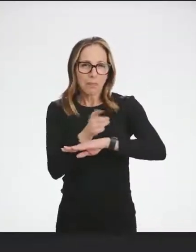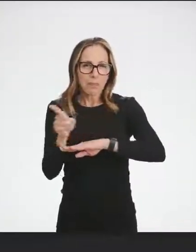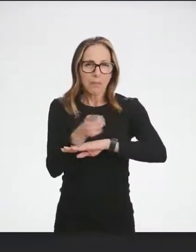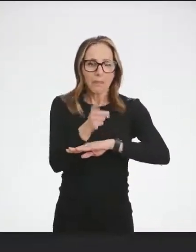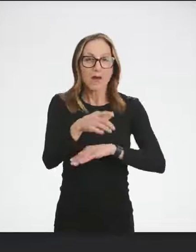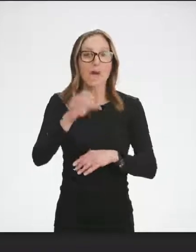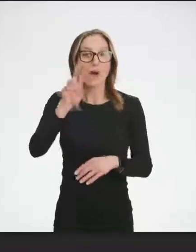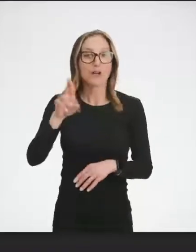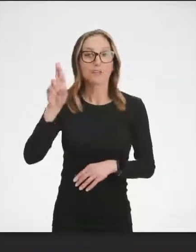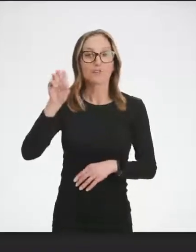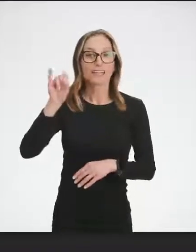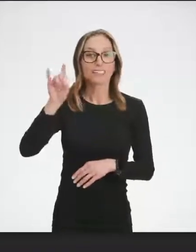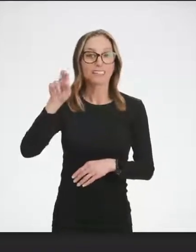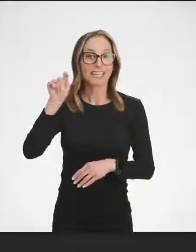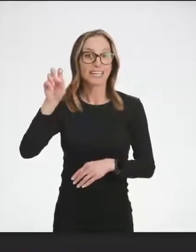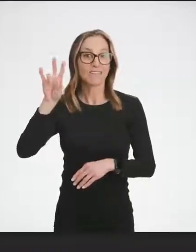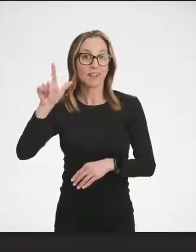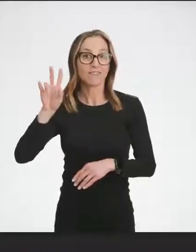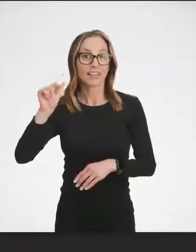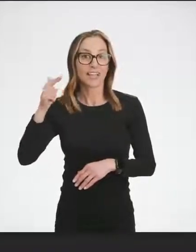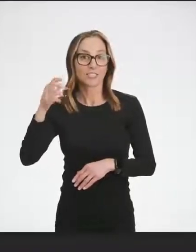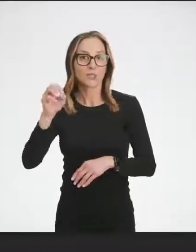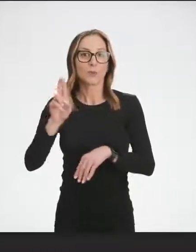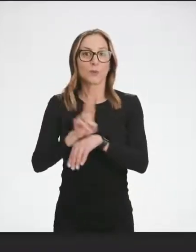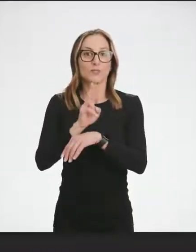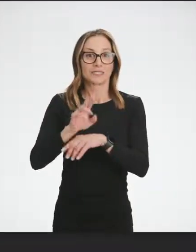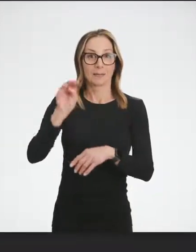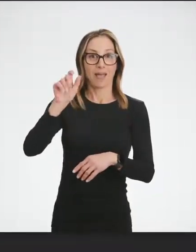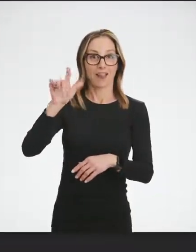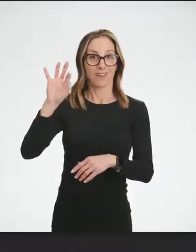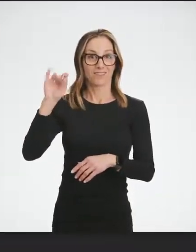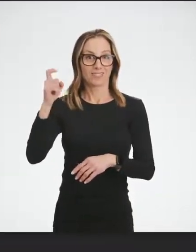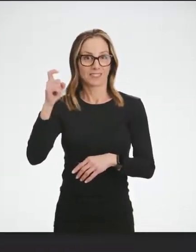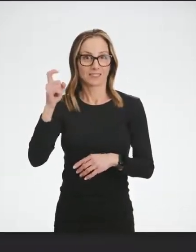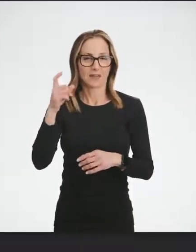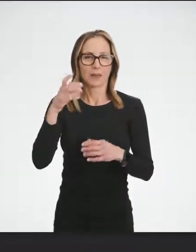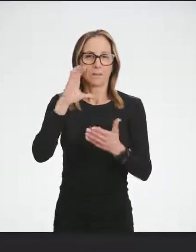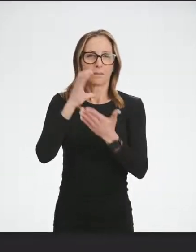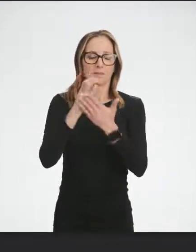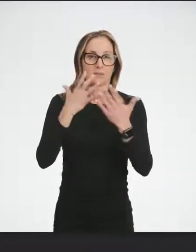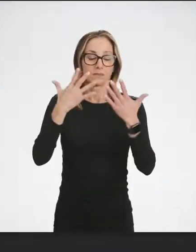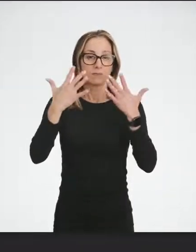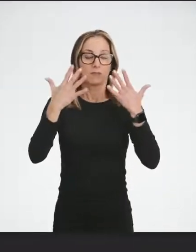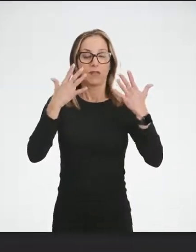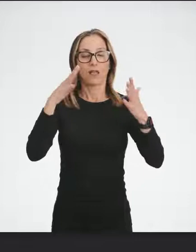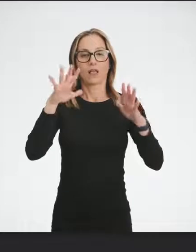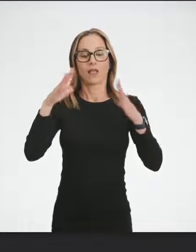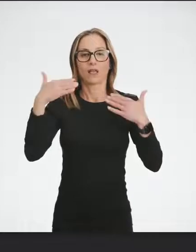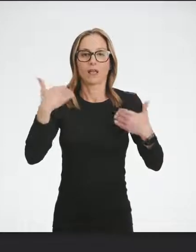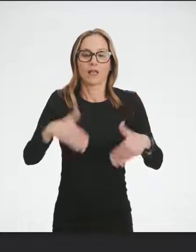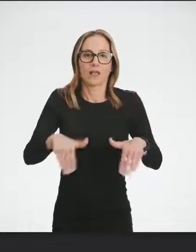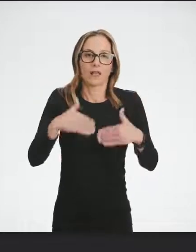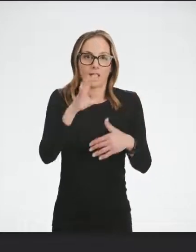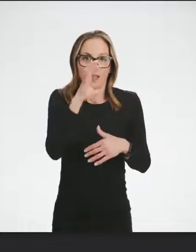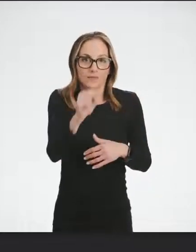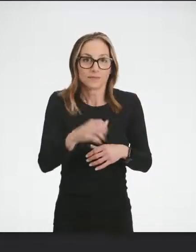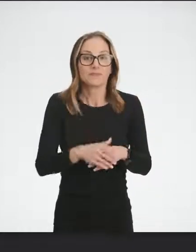Or Resident Evil Village, using features like MetalFX upscaling to deliver hauntingly beautiful scenes at the highest resolution.